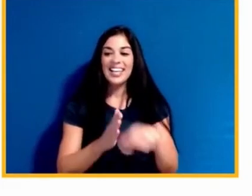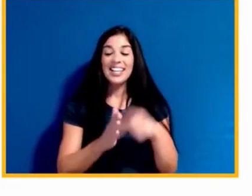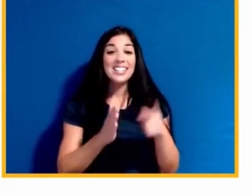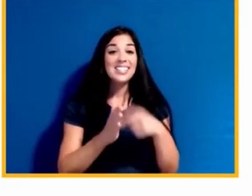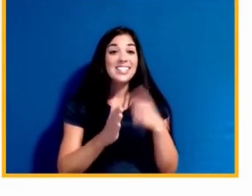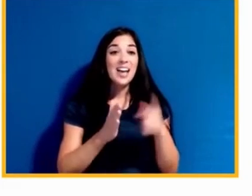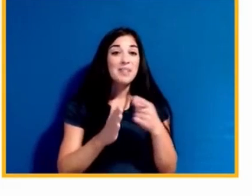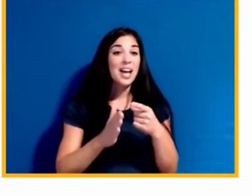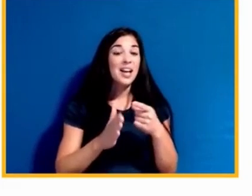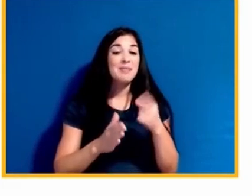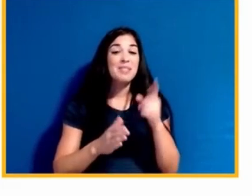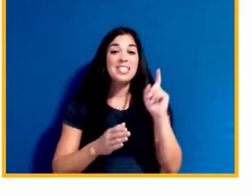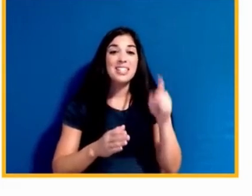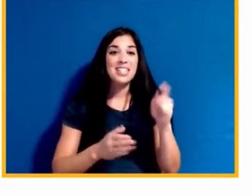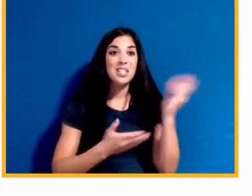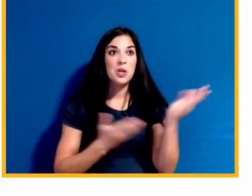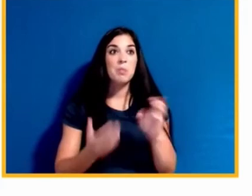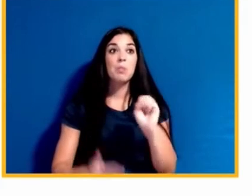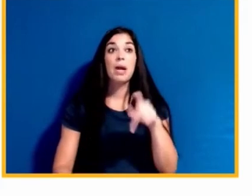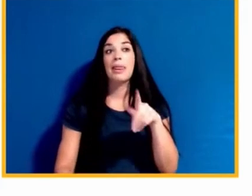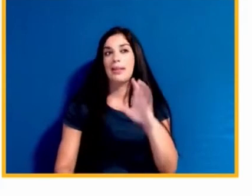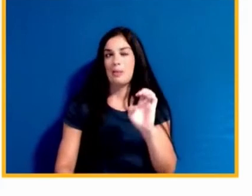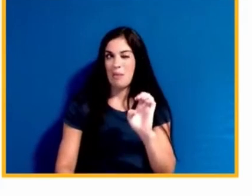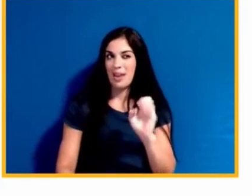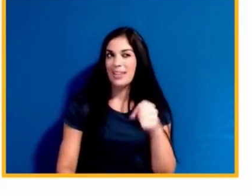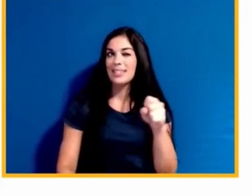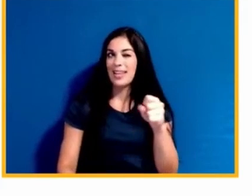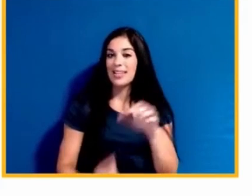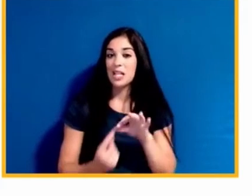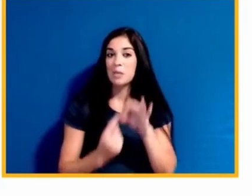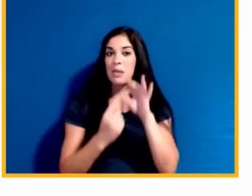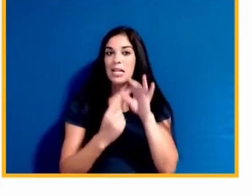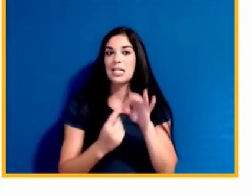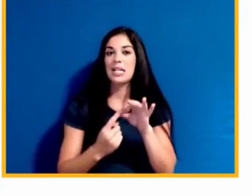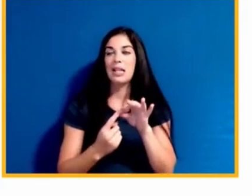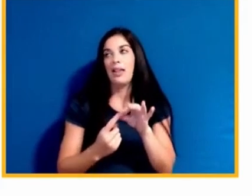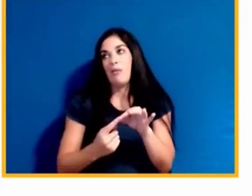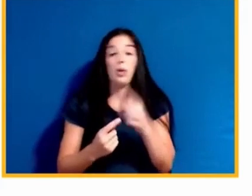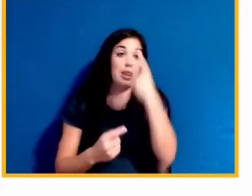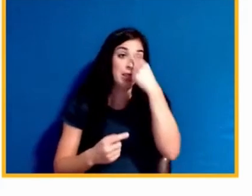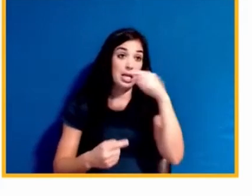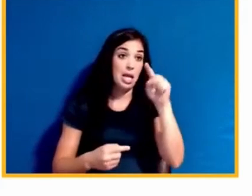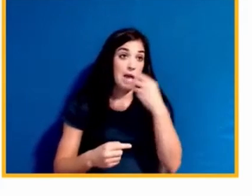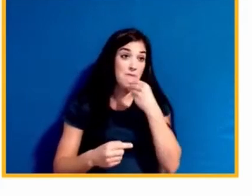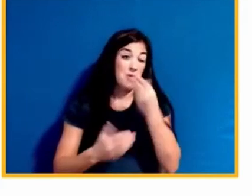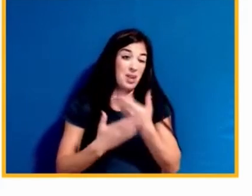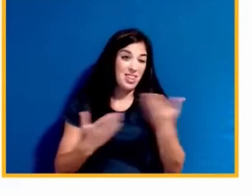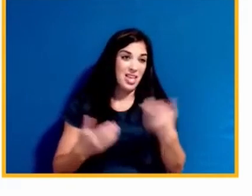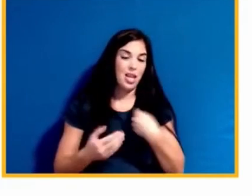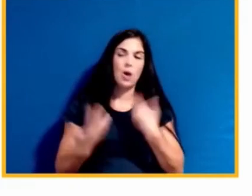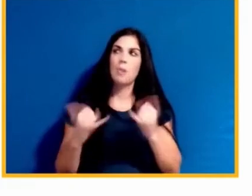sometimes just gotta you know, bring the spice levels up especially you know, the whole thai food thing I was talking about. Man I'm still thinking about dinner.